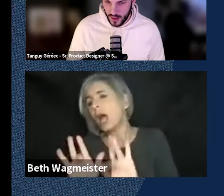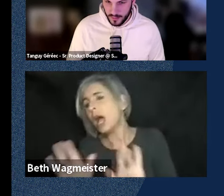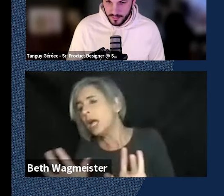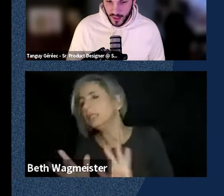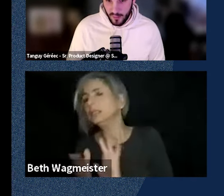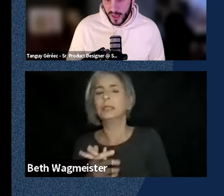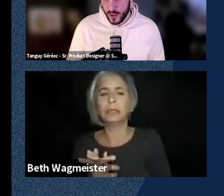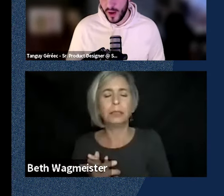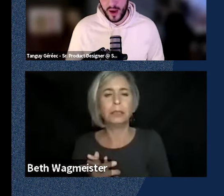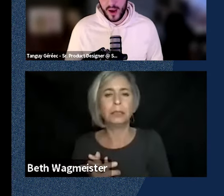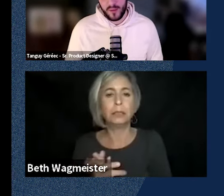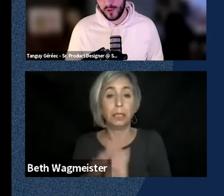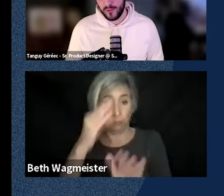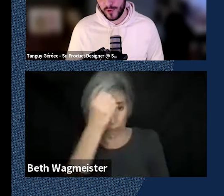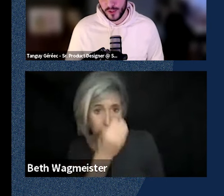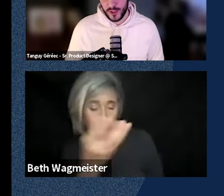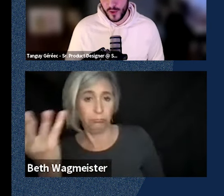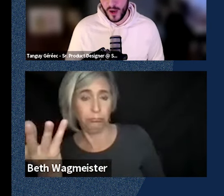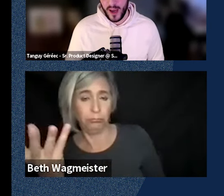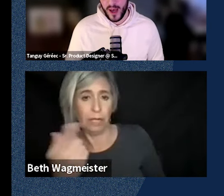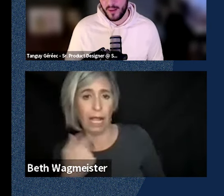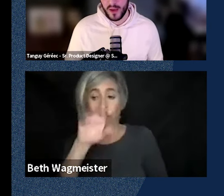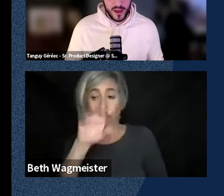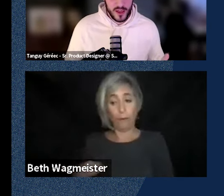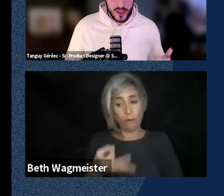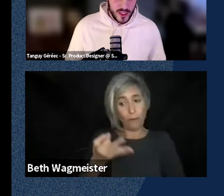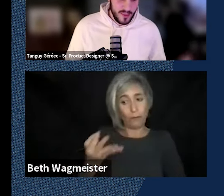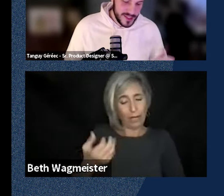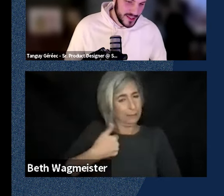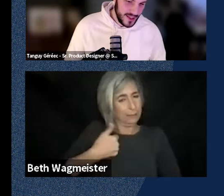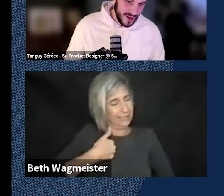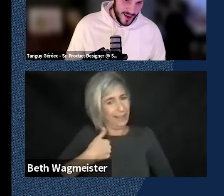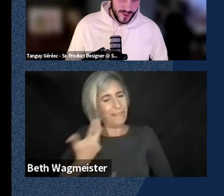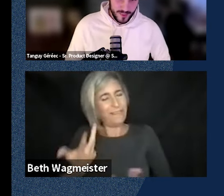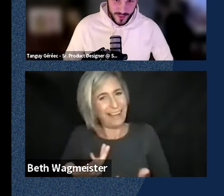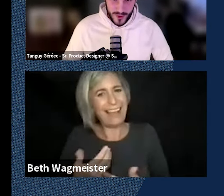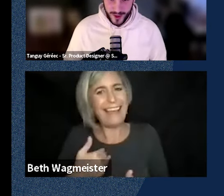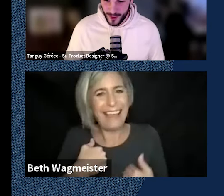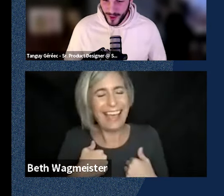And by the way, I'm from France, so I am shamelessly promoting France